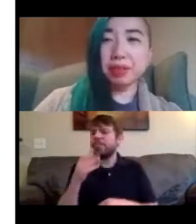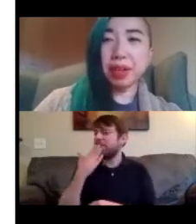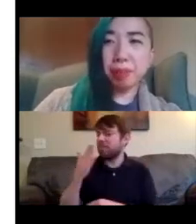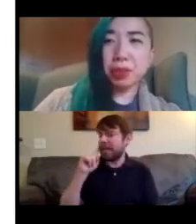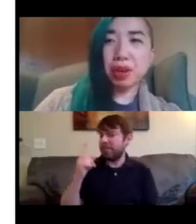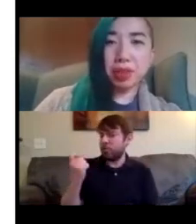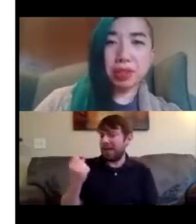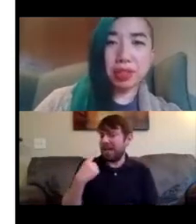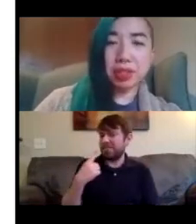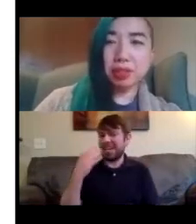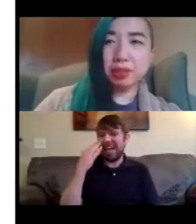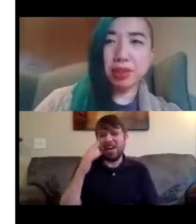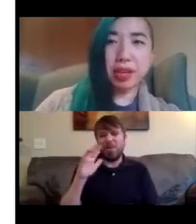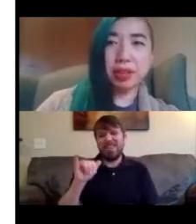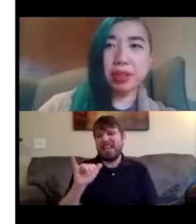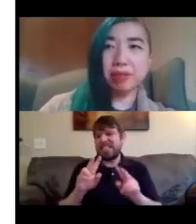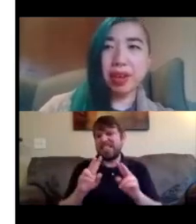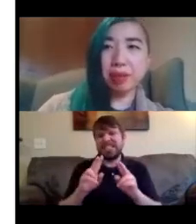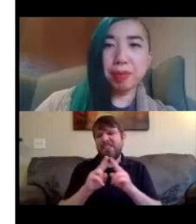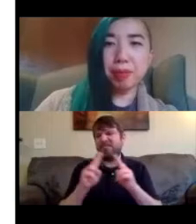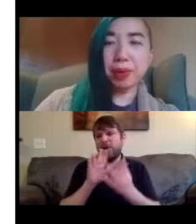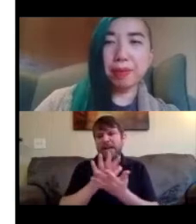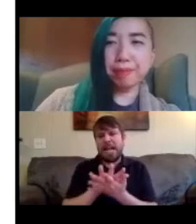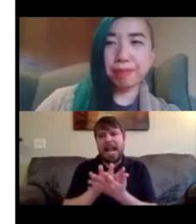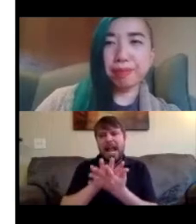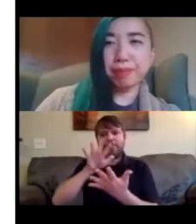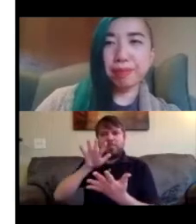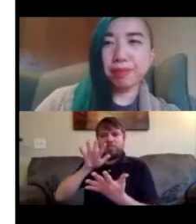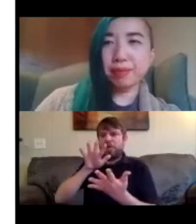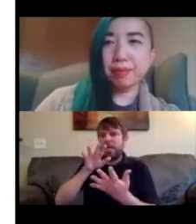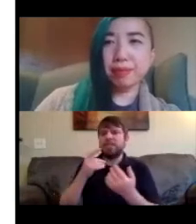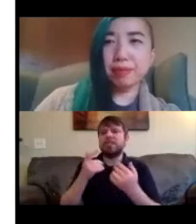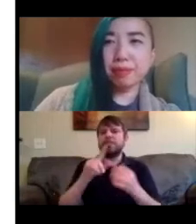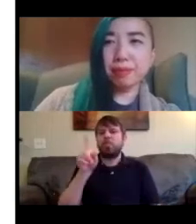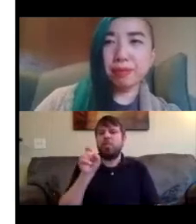very abstract question too, and I could clarify it a little bit more.